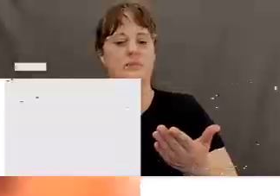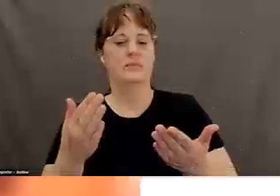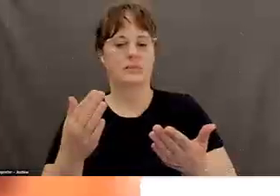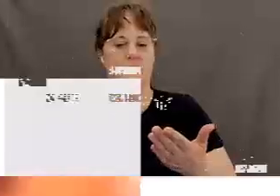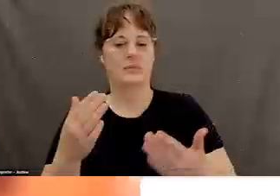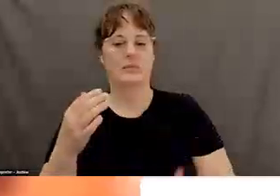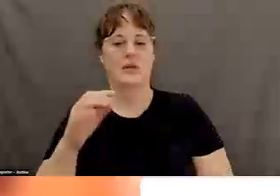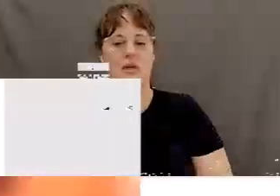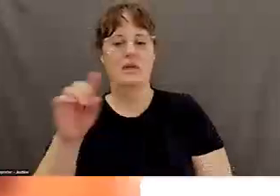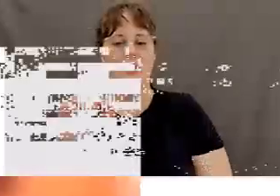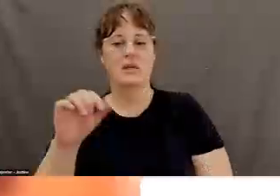Girmay Zahilay: Present.